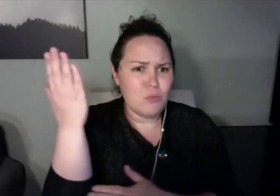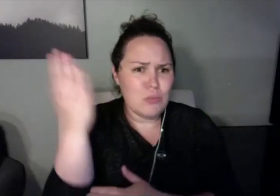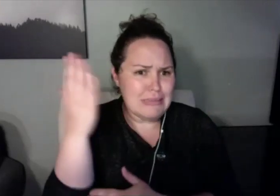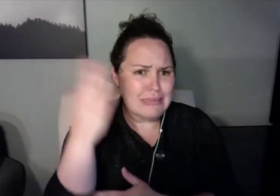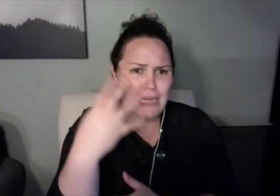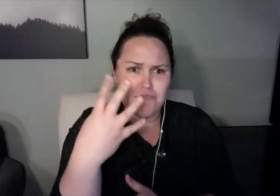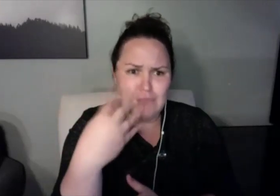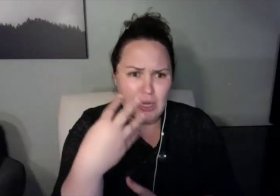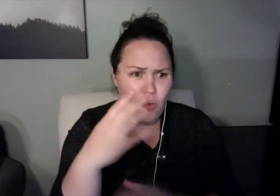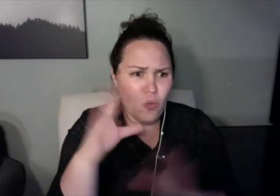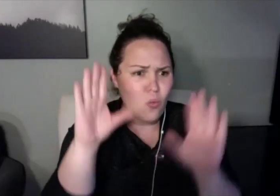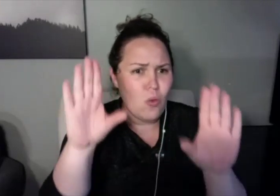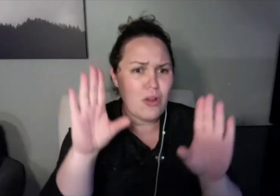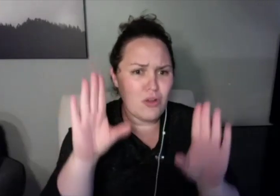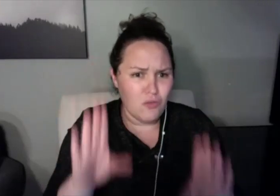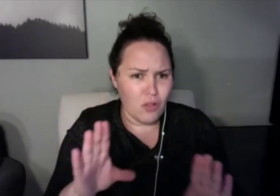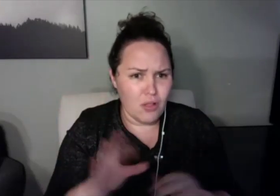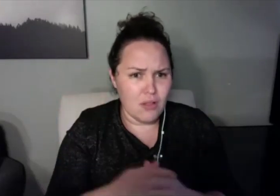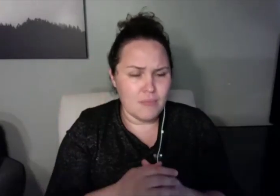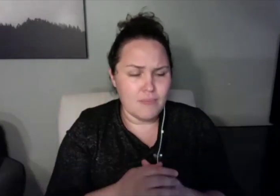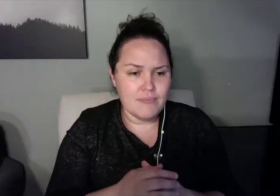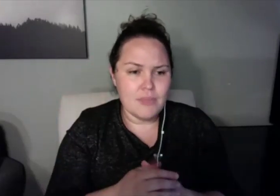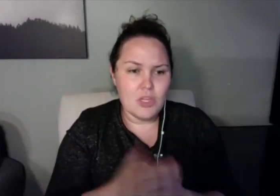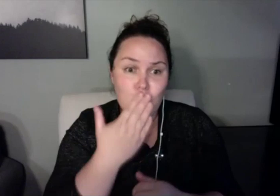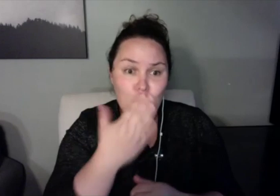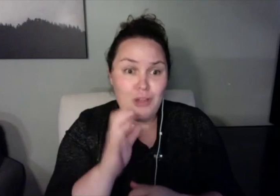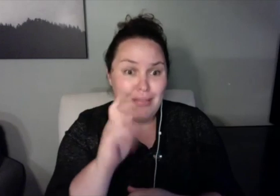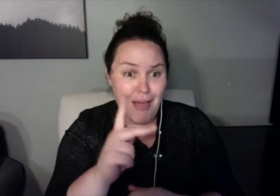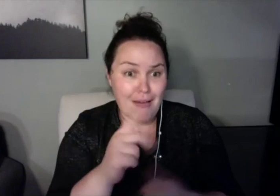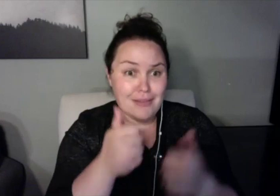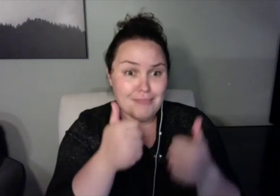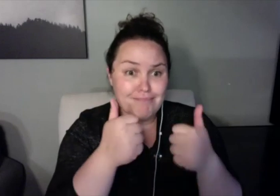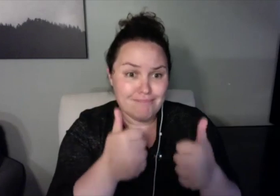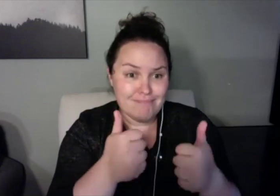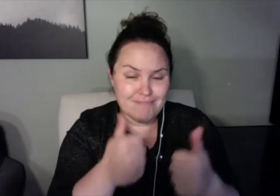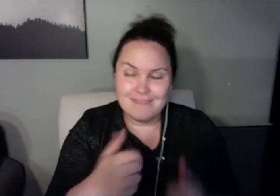And best luck to you. >> Tyler: Hey, thank you, RJ.